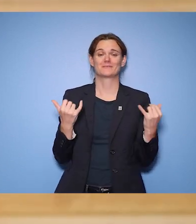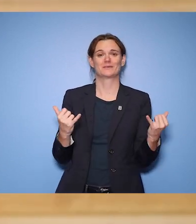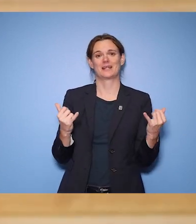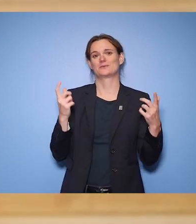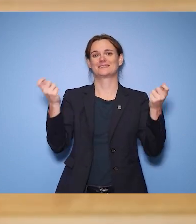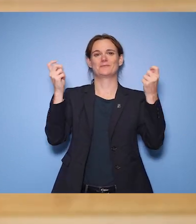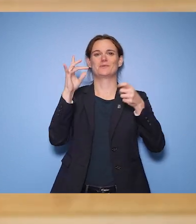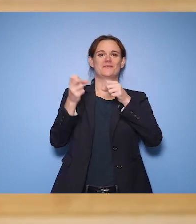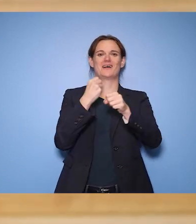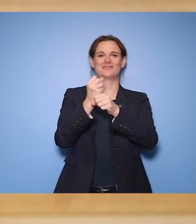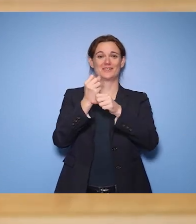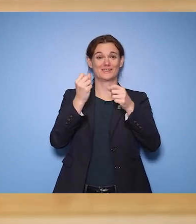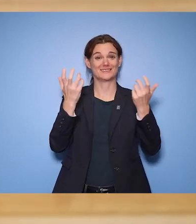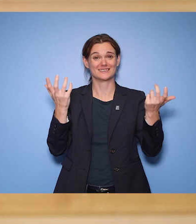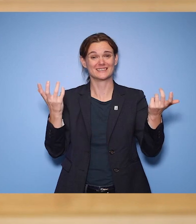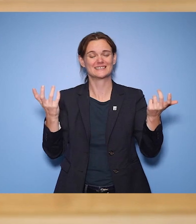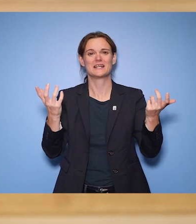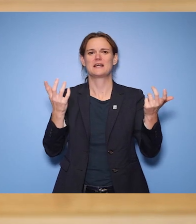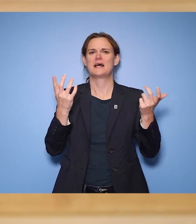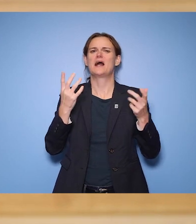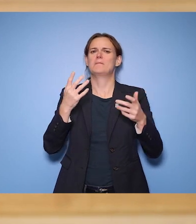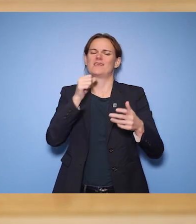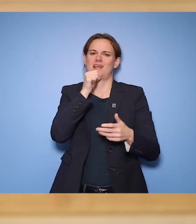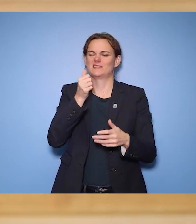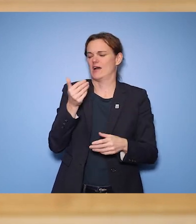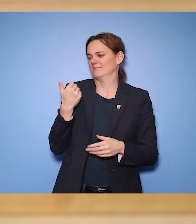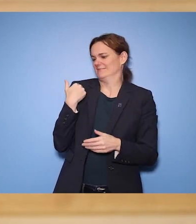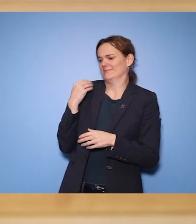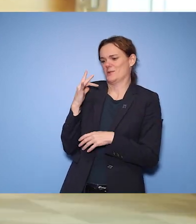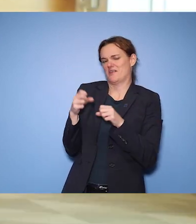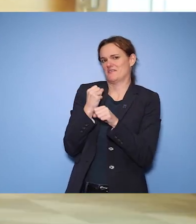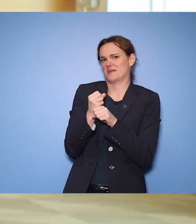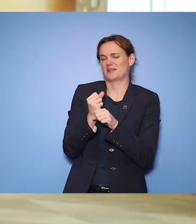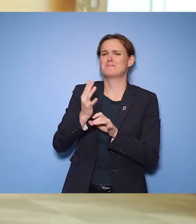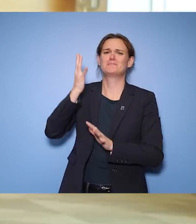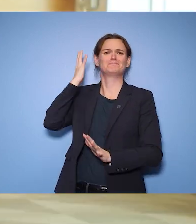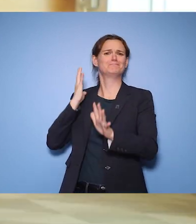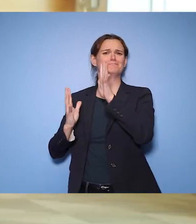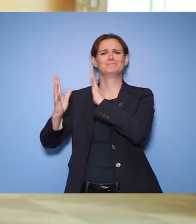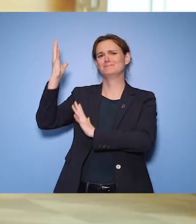25 years of the college, our foundation reaches much further back than that. In fact, our history